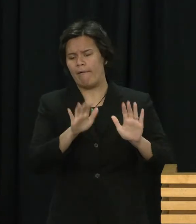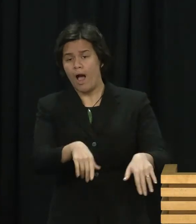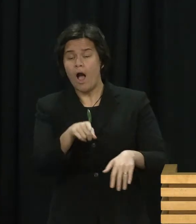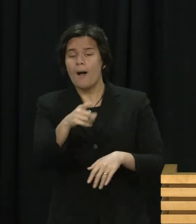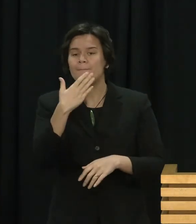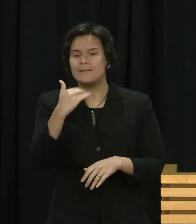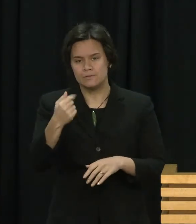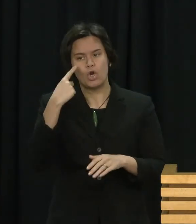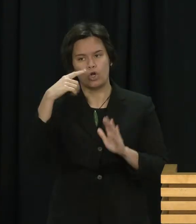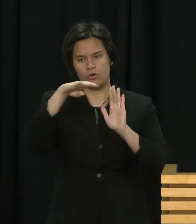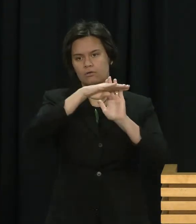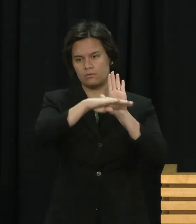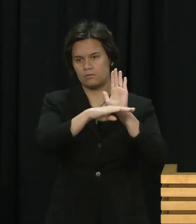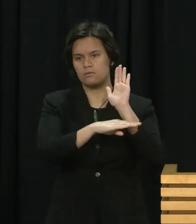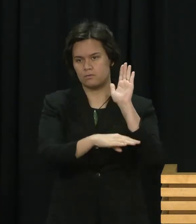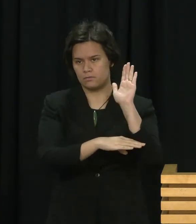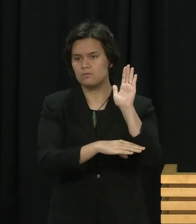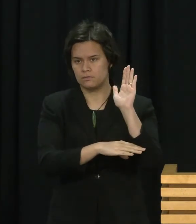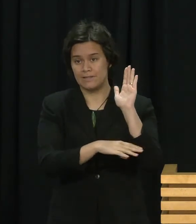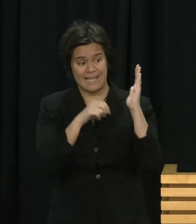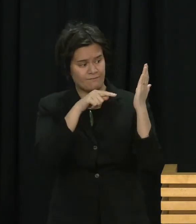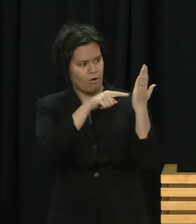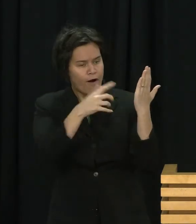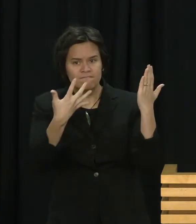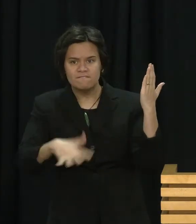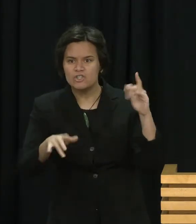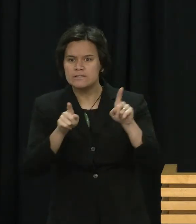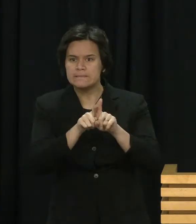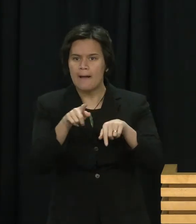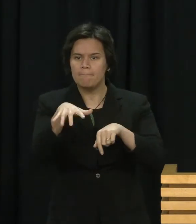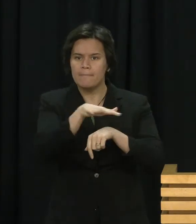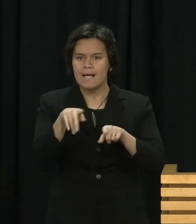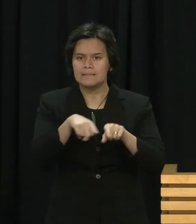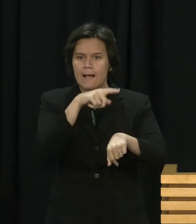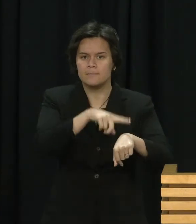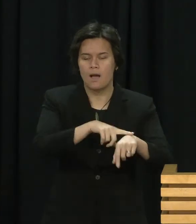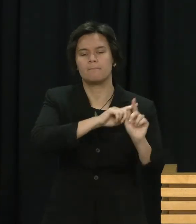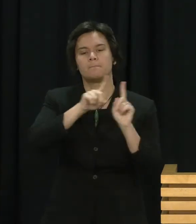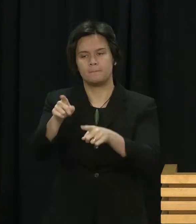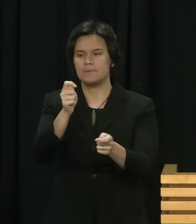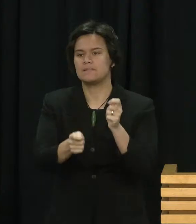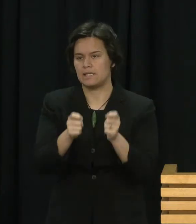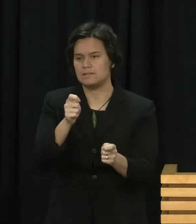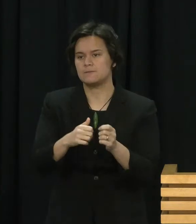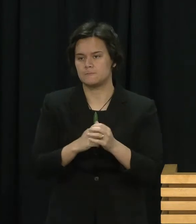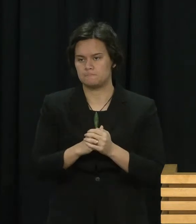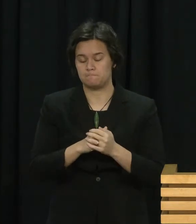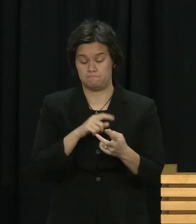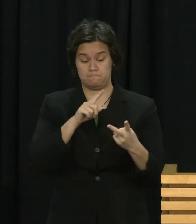go and get a test if you have been to any of the areas specified in the specified